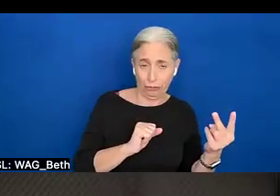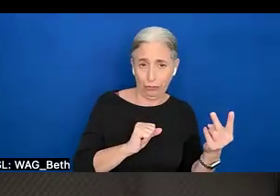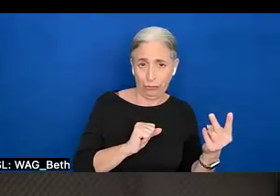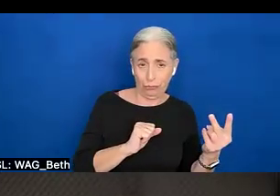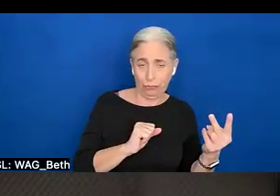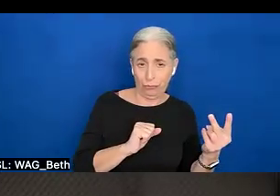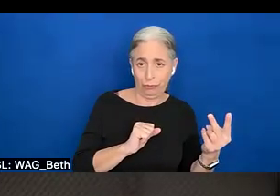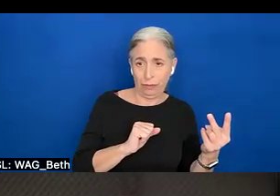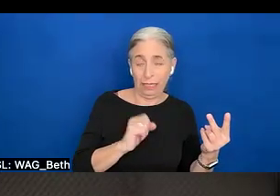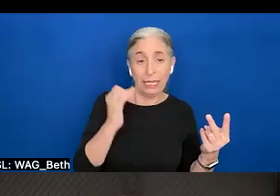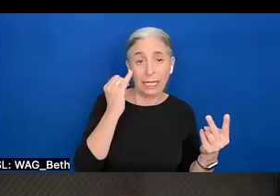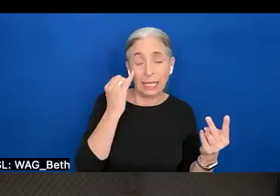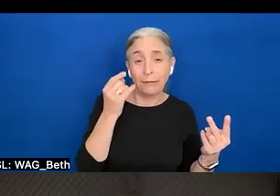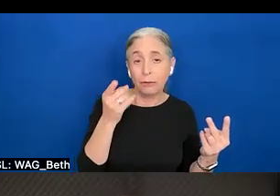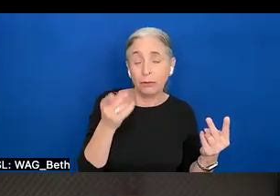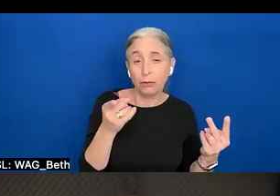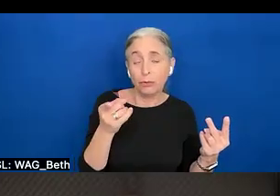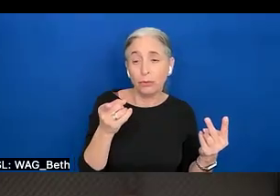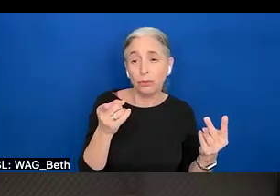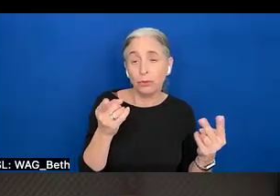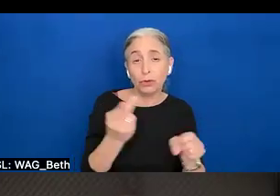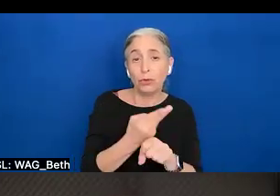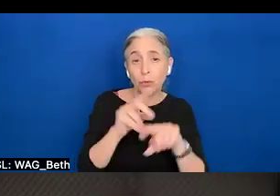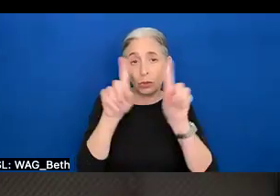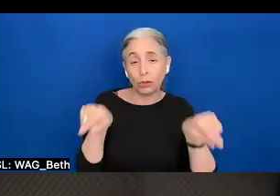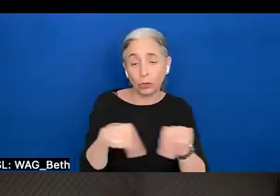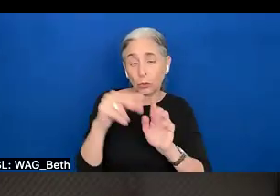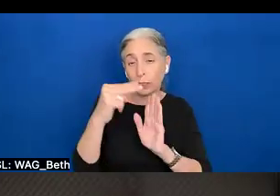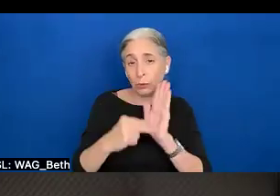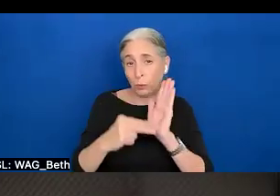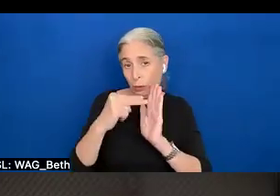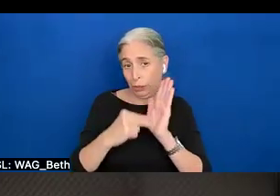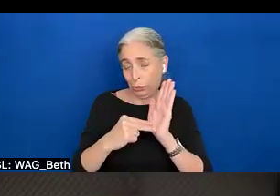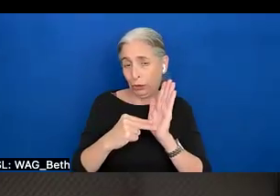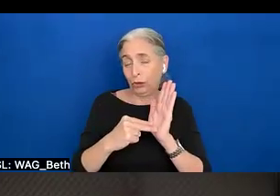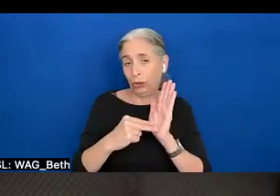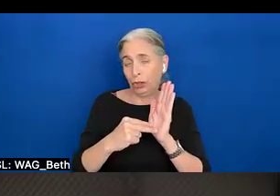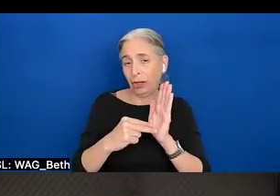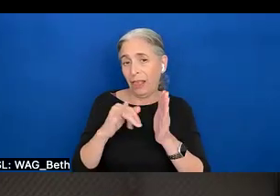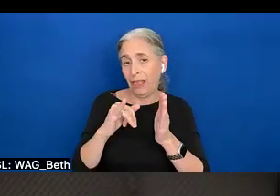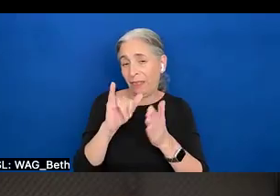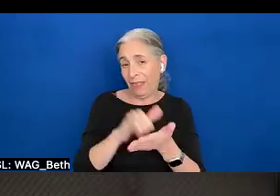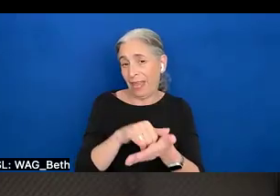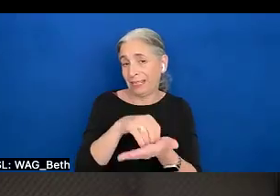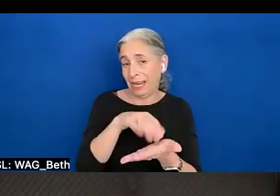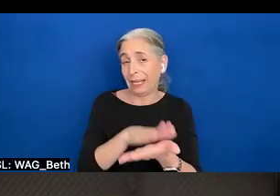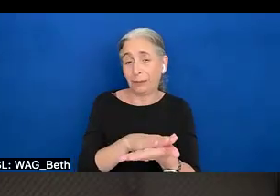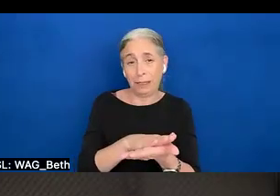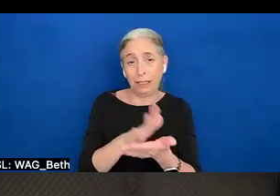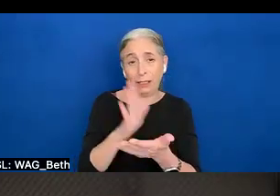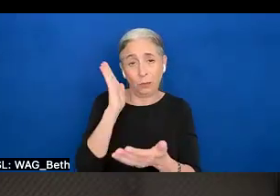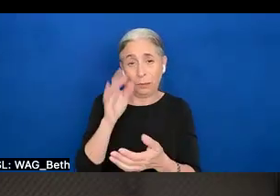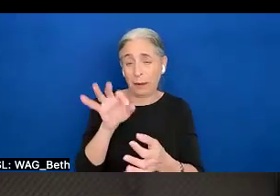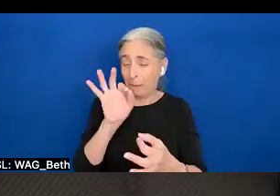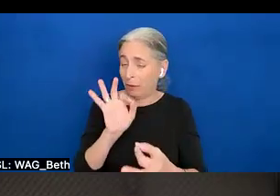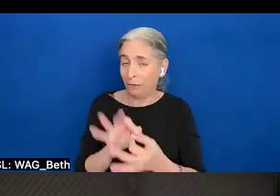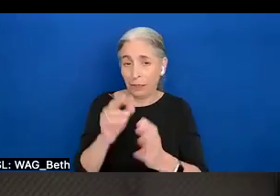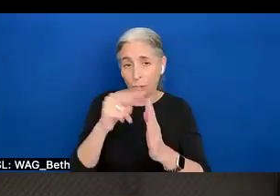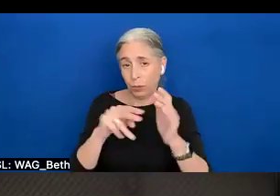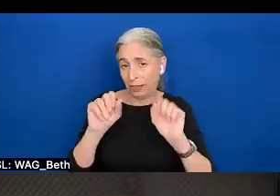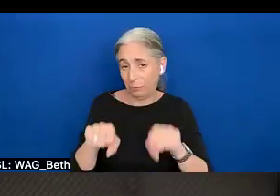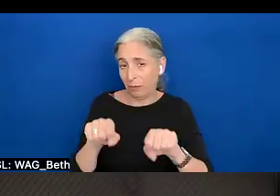So if you use a screen reader, that document will be